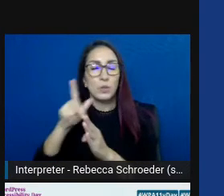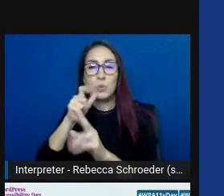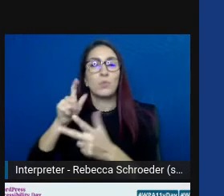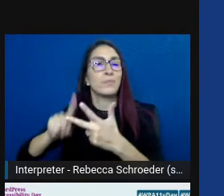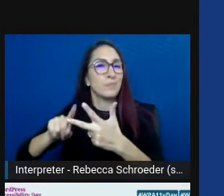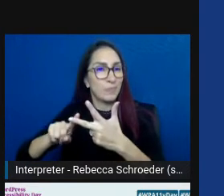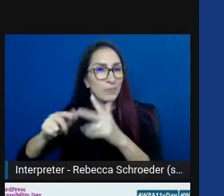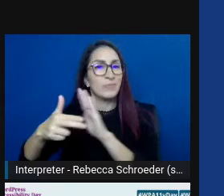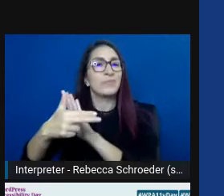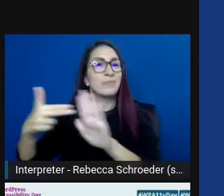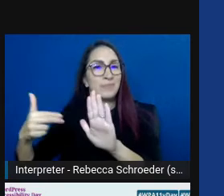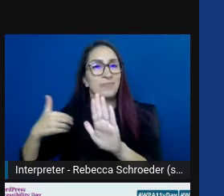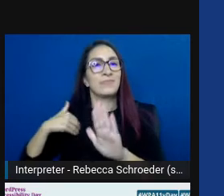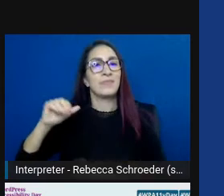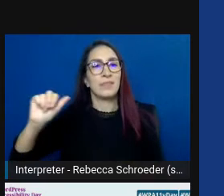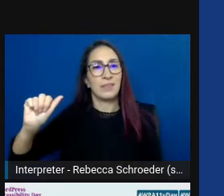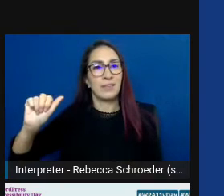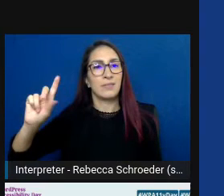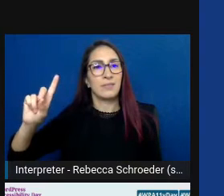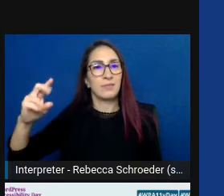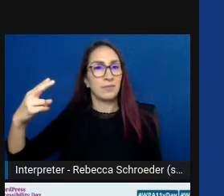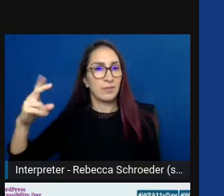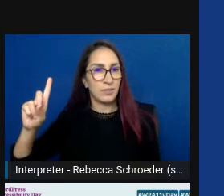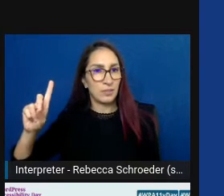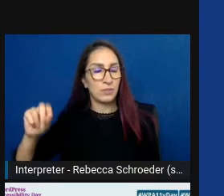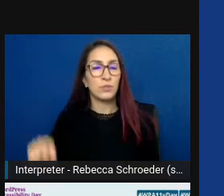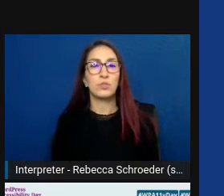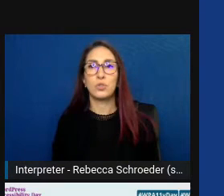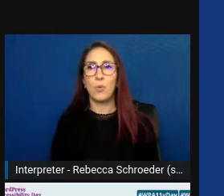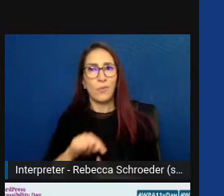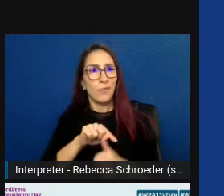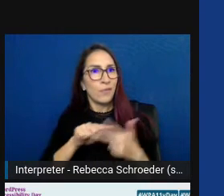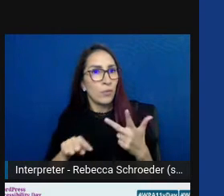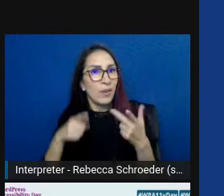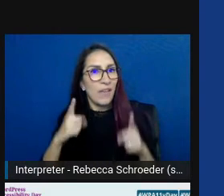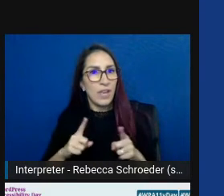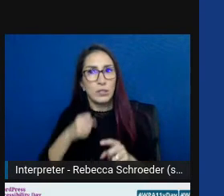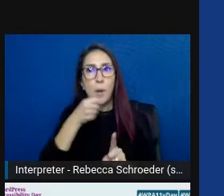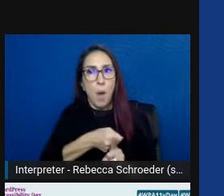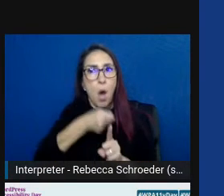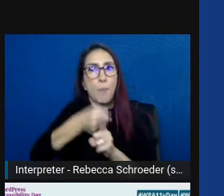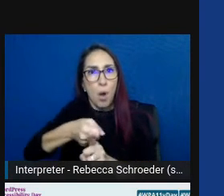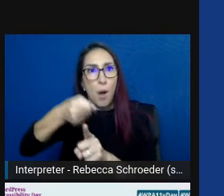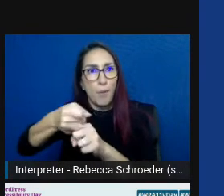These three events, one after the other, really cemented the importance